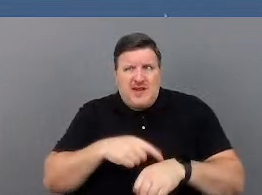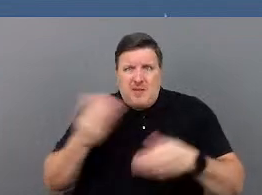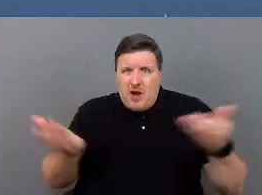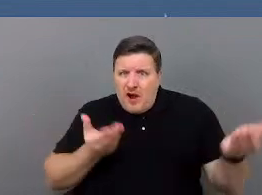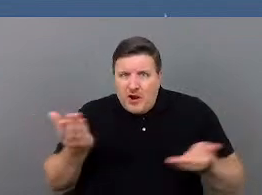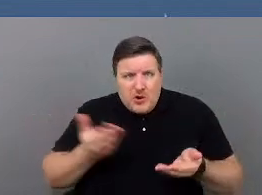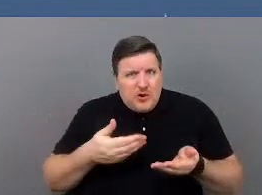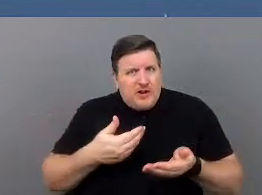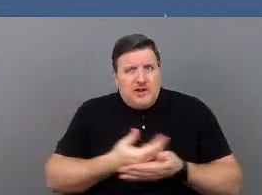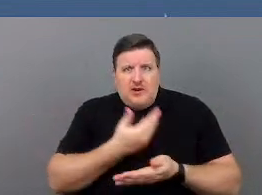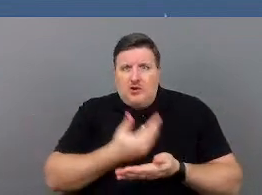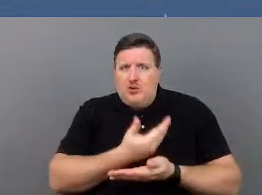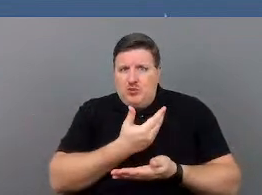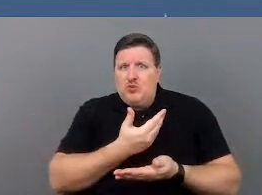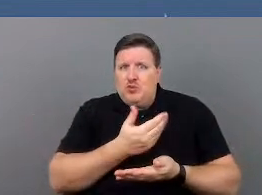OUR NEW SHERIFF, HEAD OF THE DEPARTMENT BECAUSE